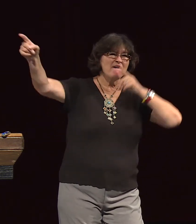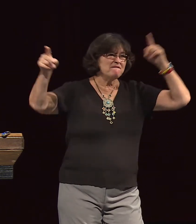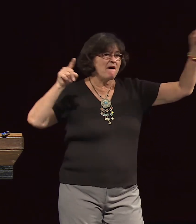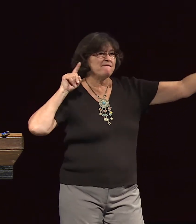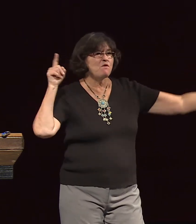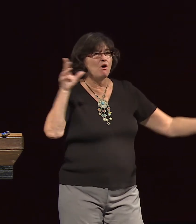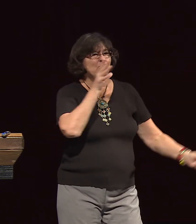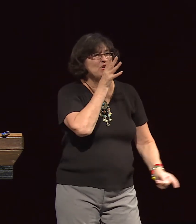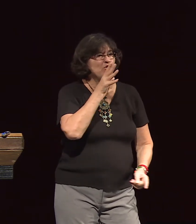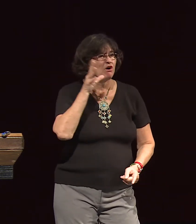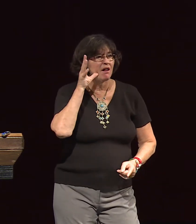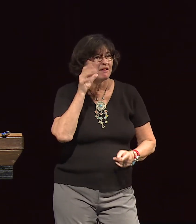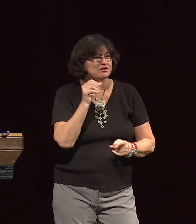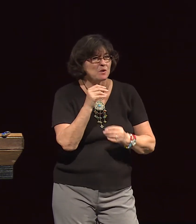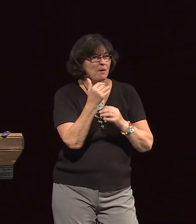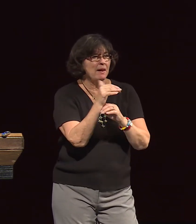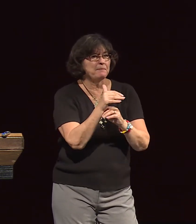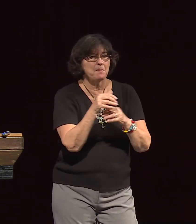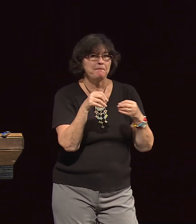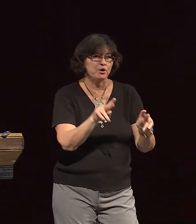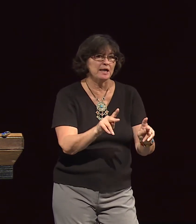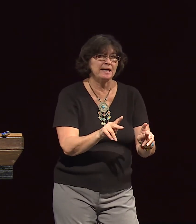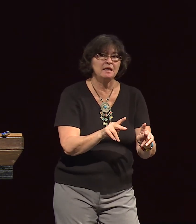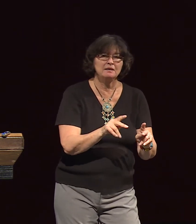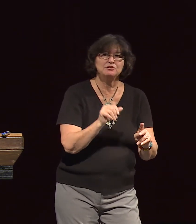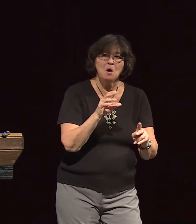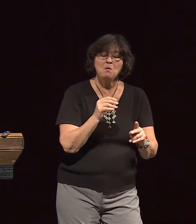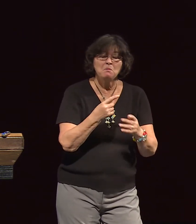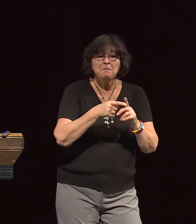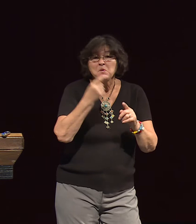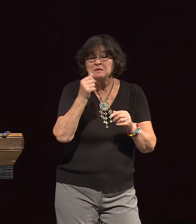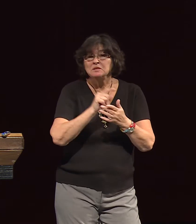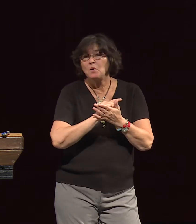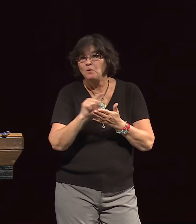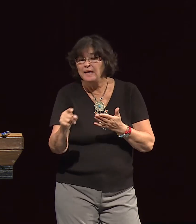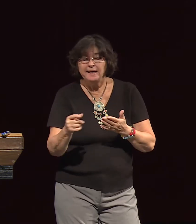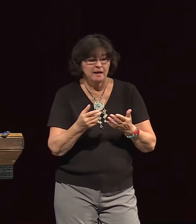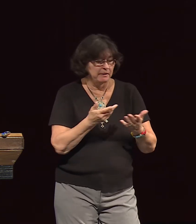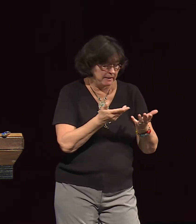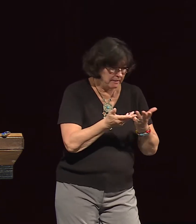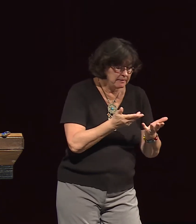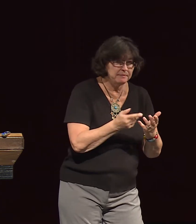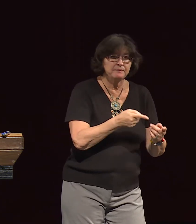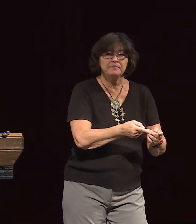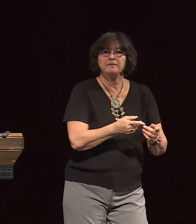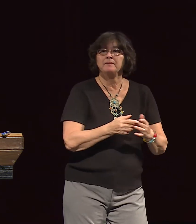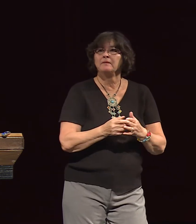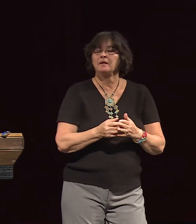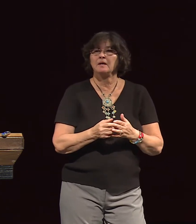Often, people live in rural communities, and opportunities for these types of resources are limited.